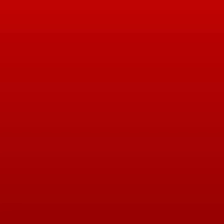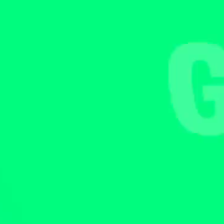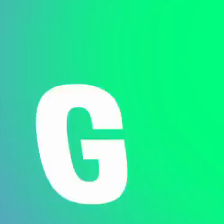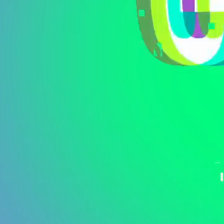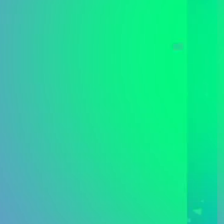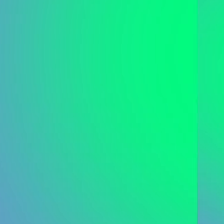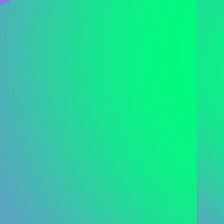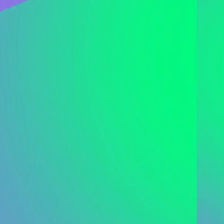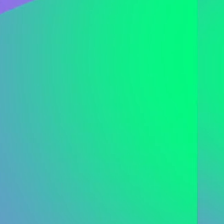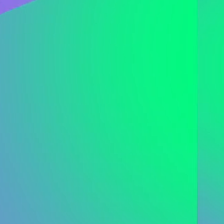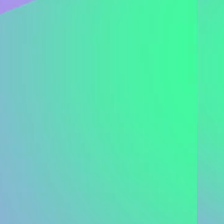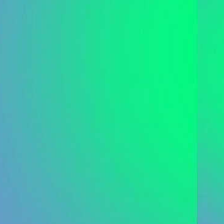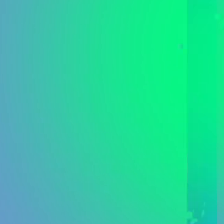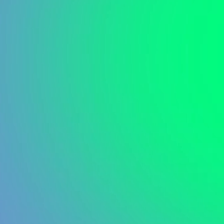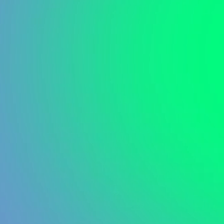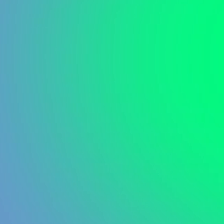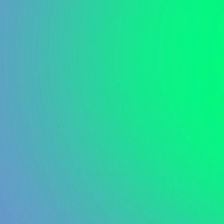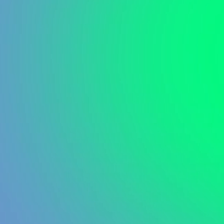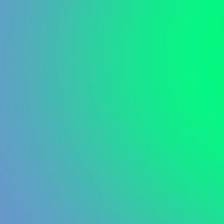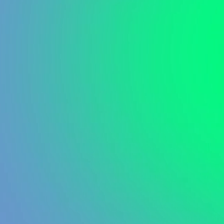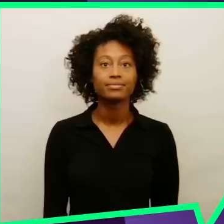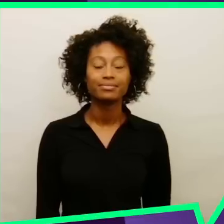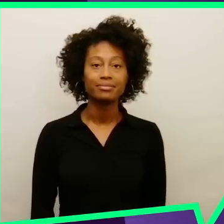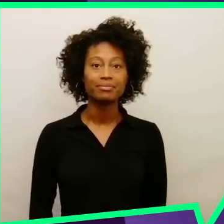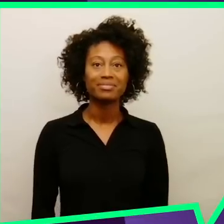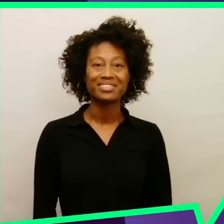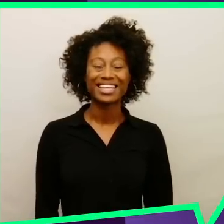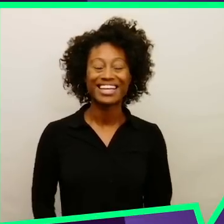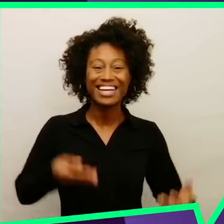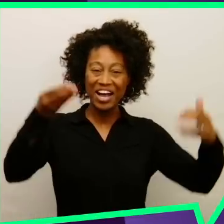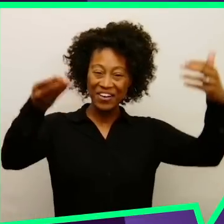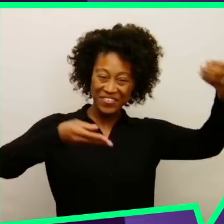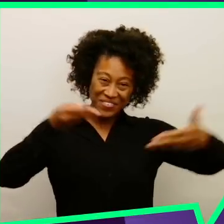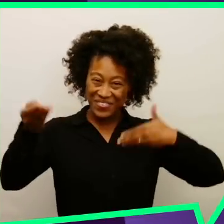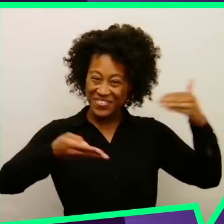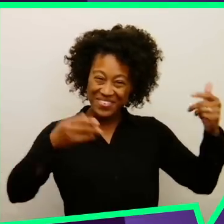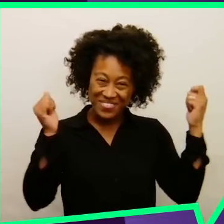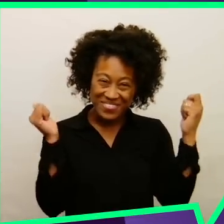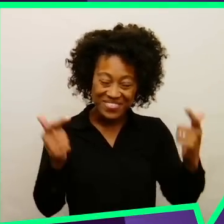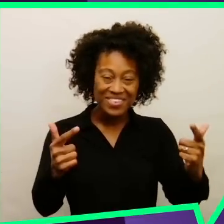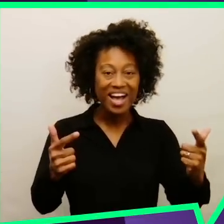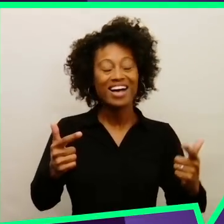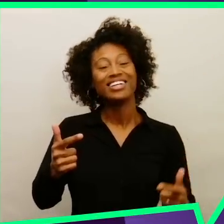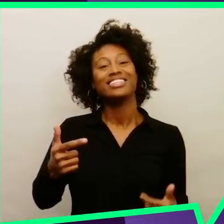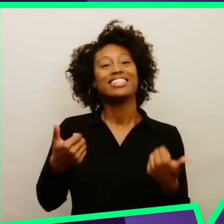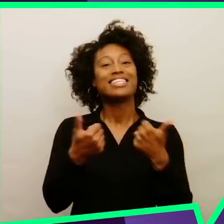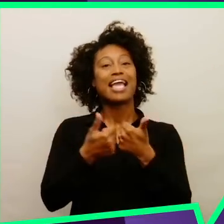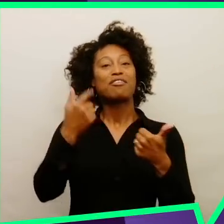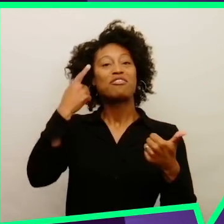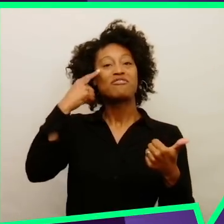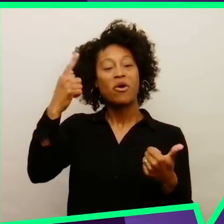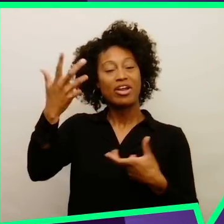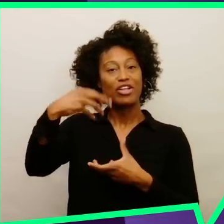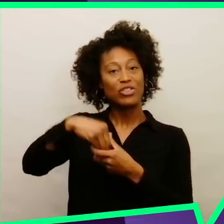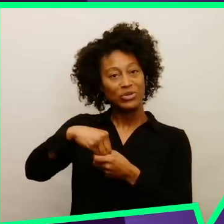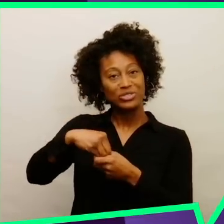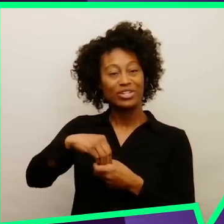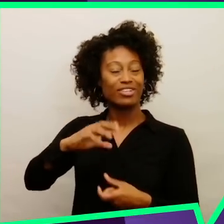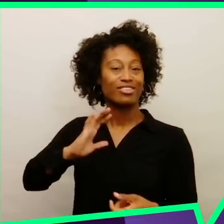[AUDIO LOGO] Welcome one and all to Gaming For Inclusion Showcase. My name is Kate.